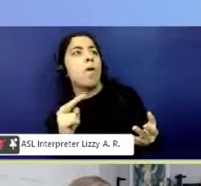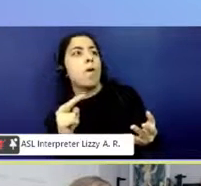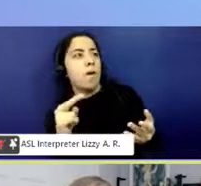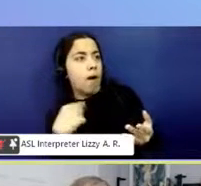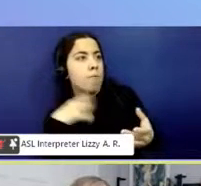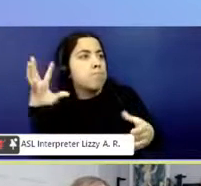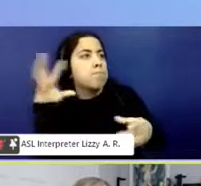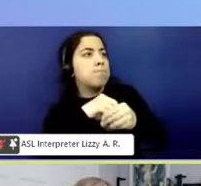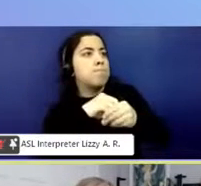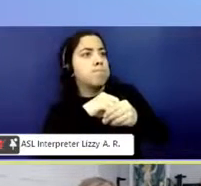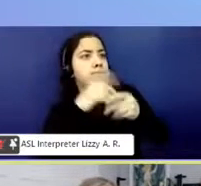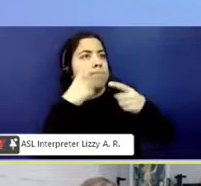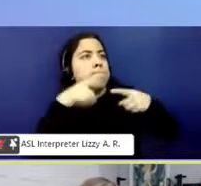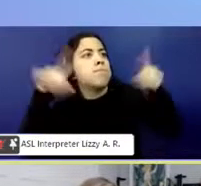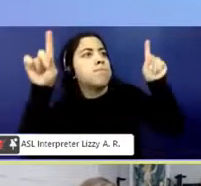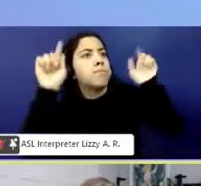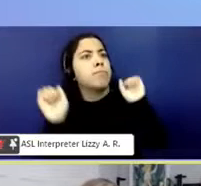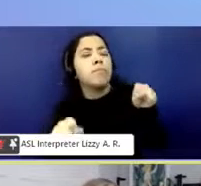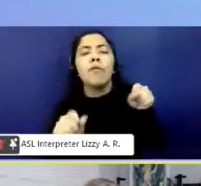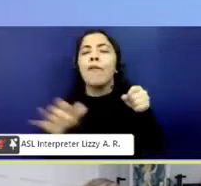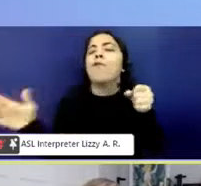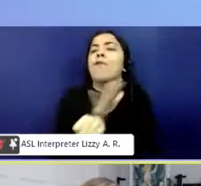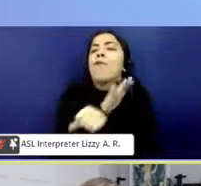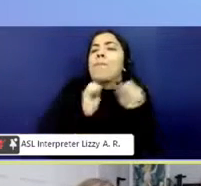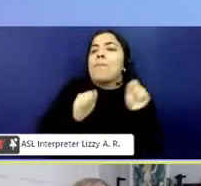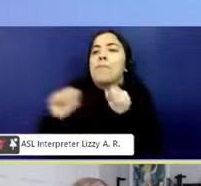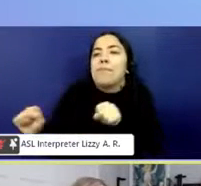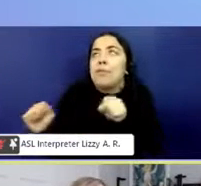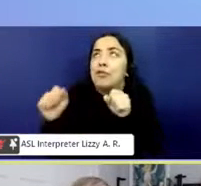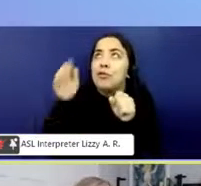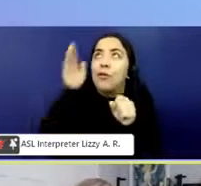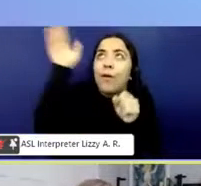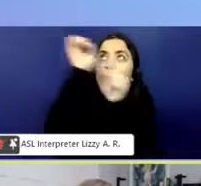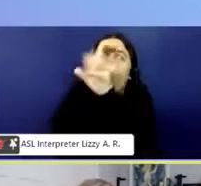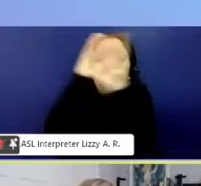and if you have not had the opportunity to read these guidelines before I do highly recommend